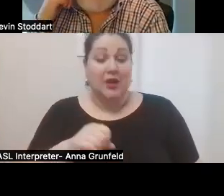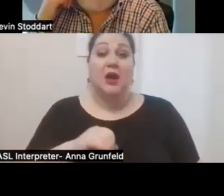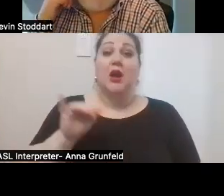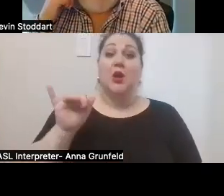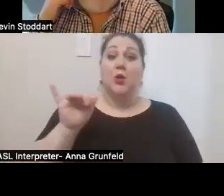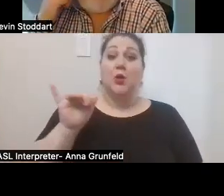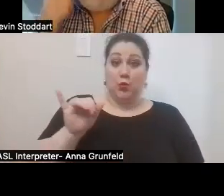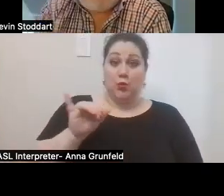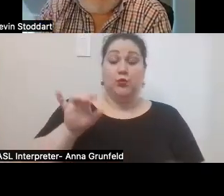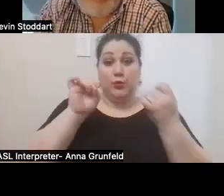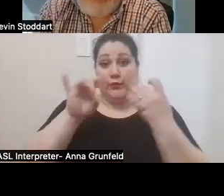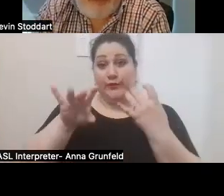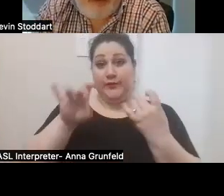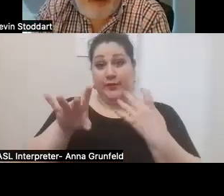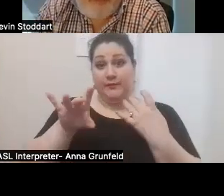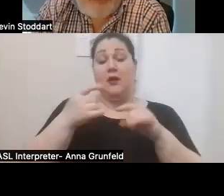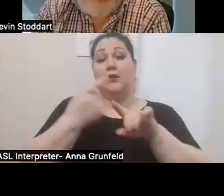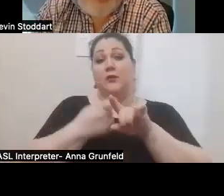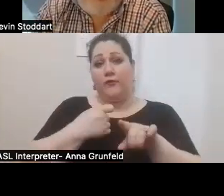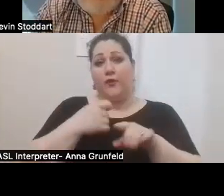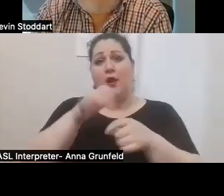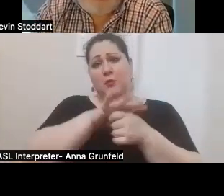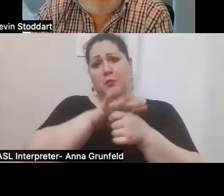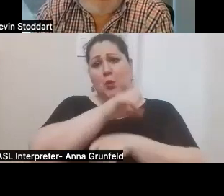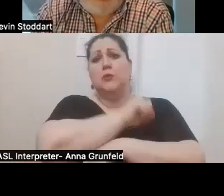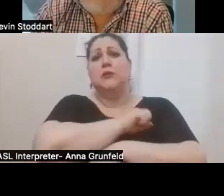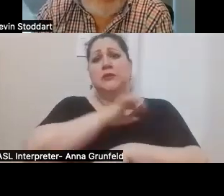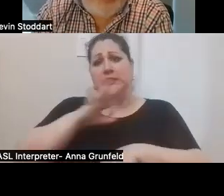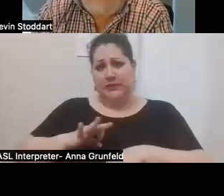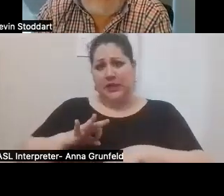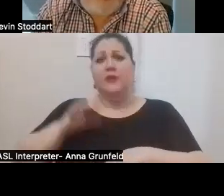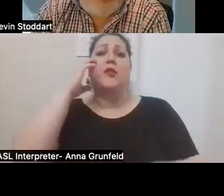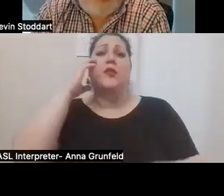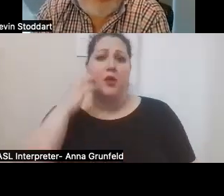But again, this tended to be at the end of rotations.